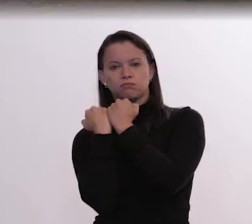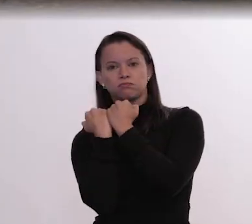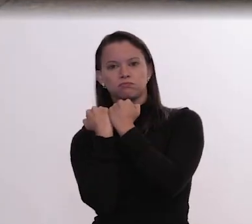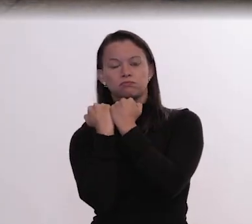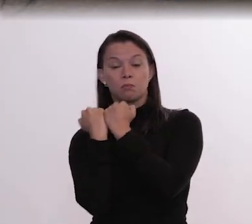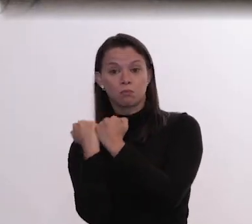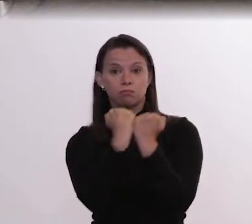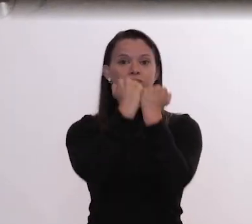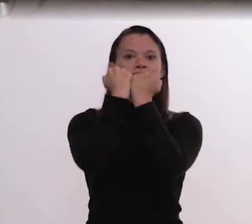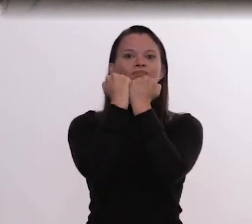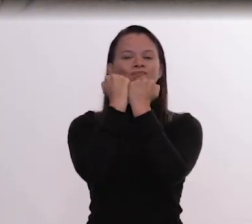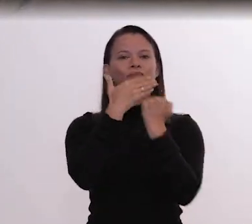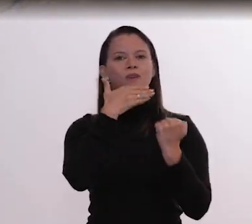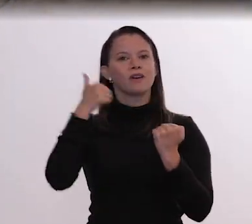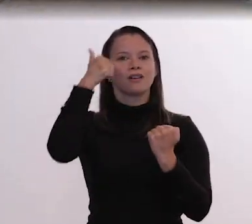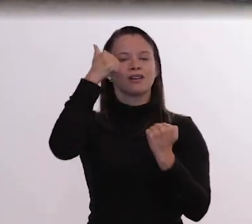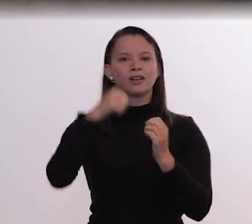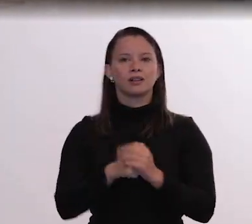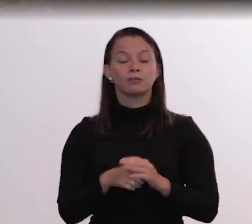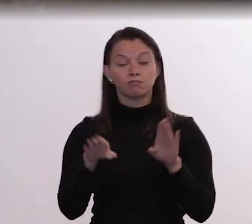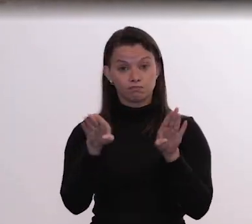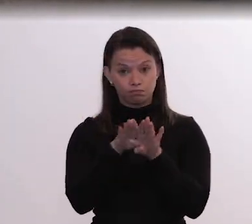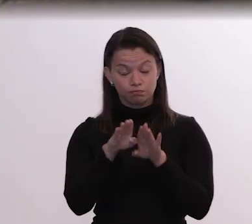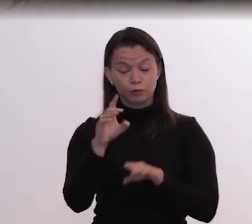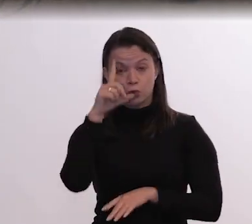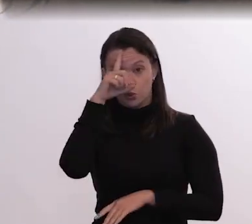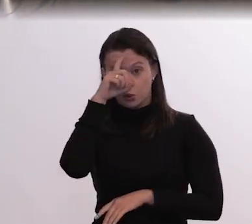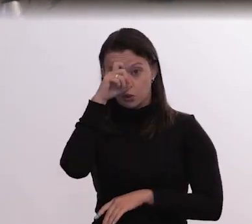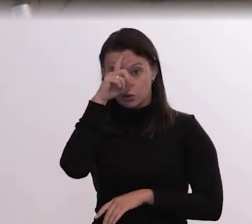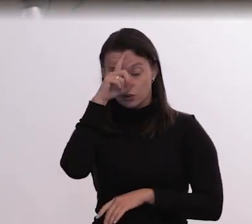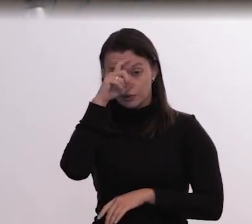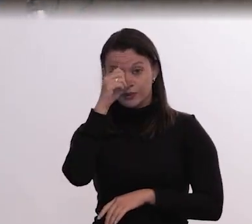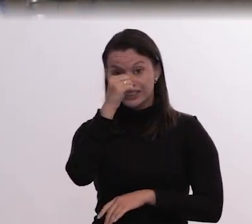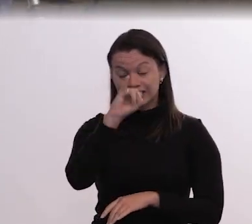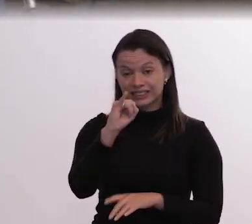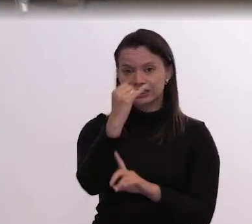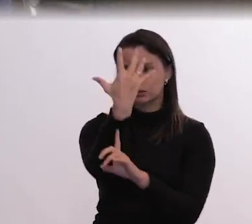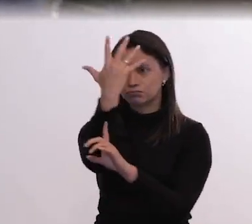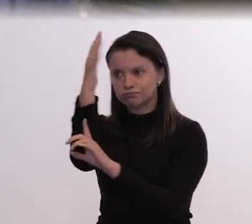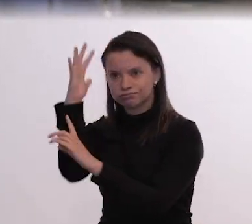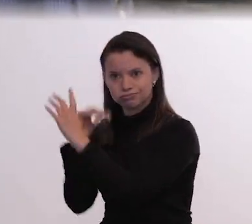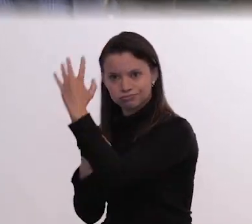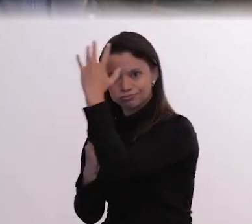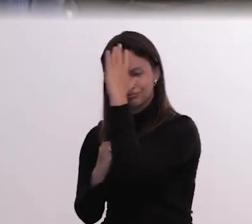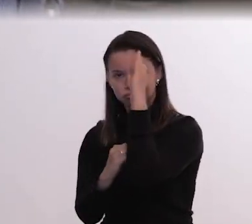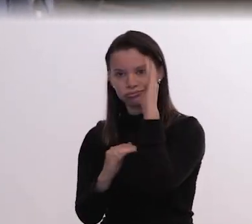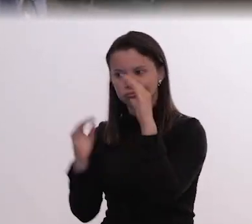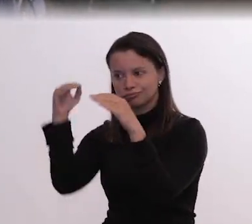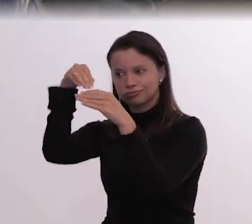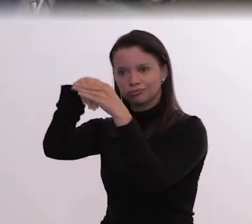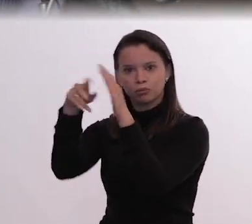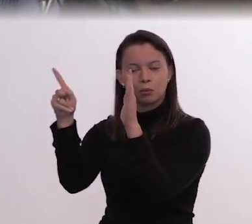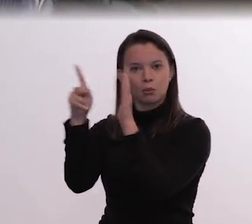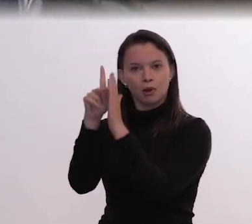because green hospitals, that have vegetation inside, that have these meeting points that parks offer people,